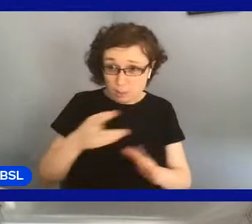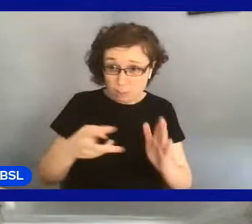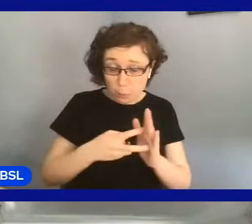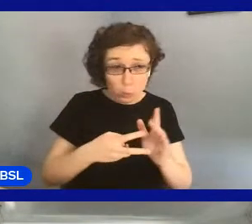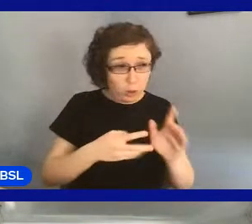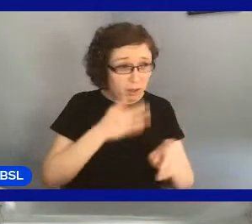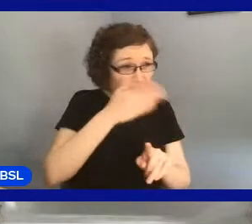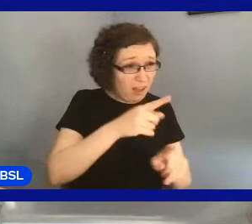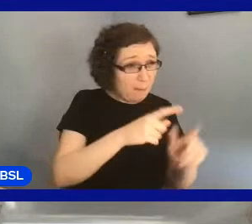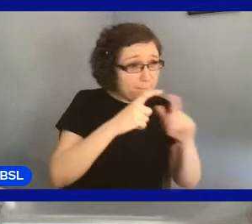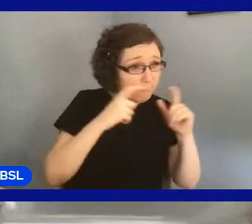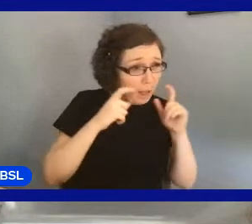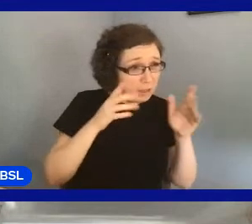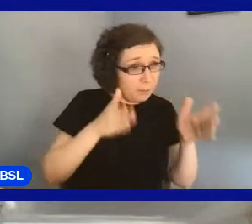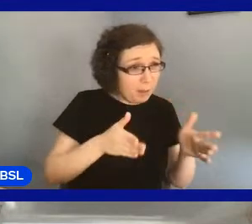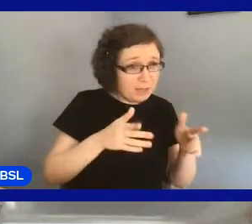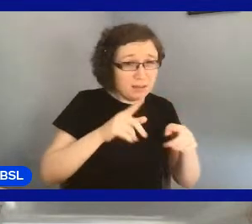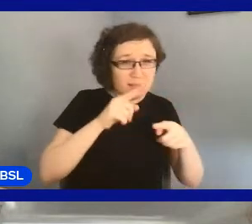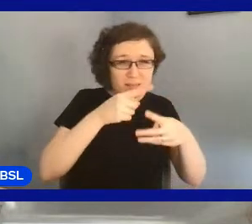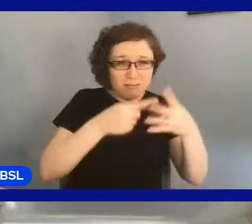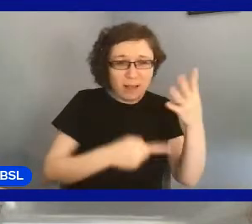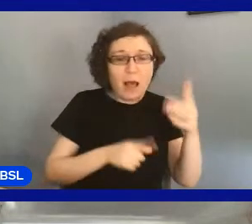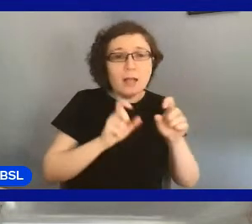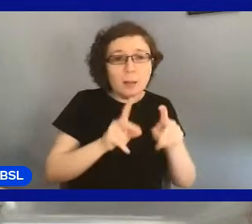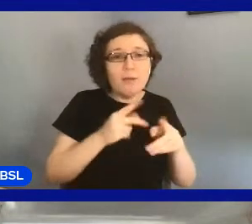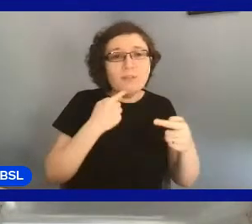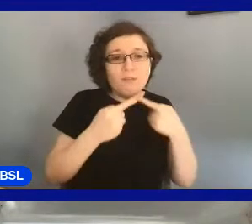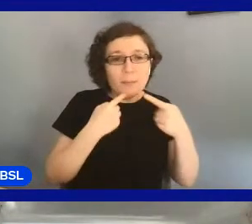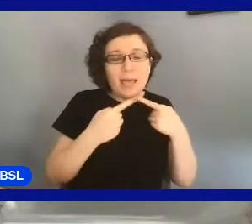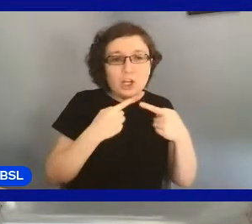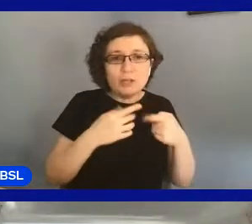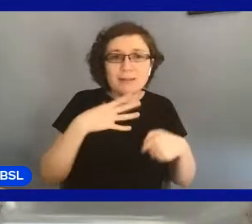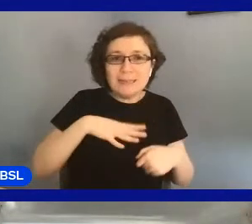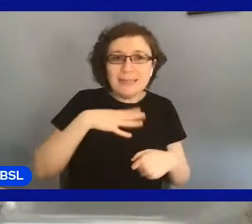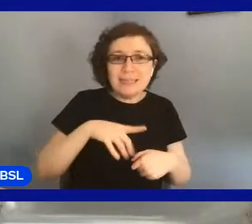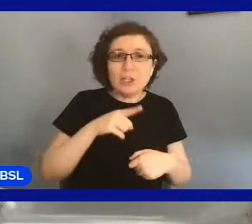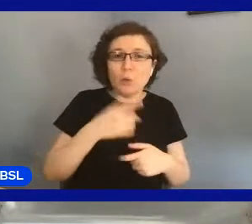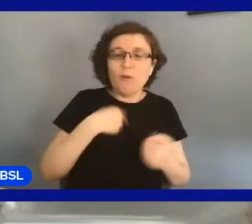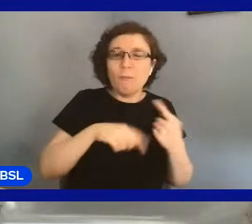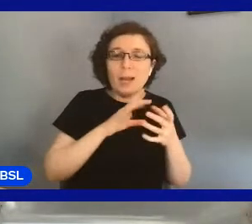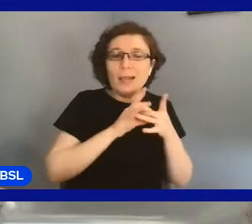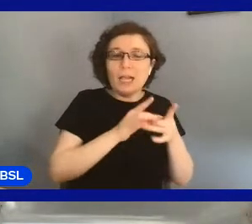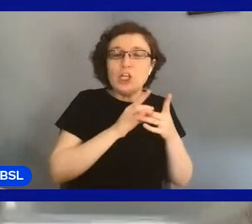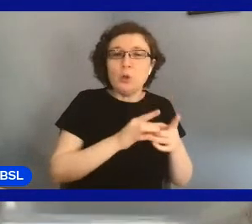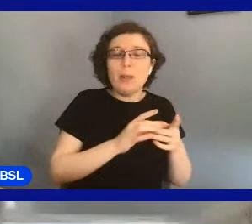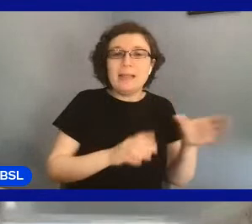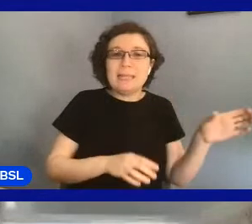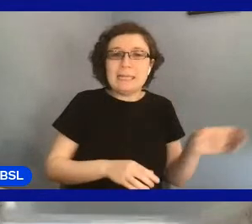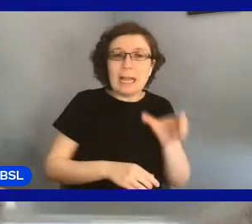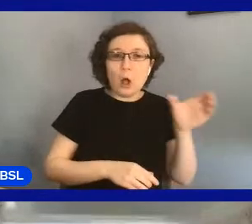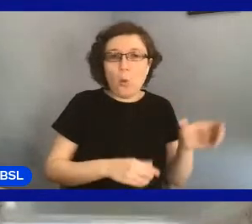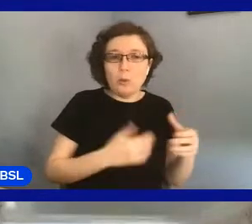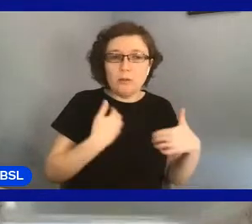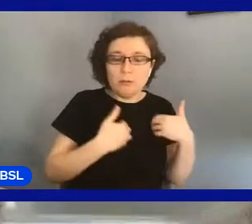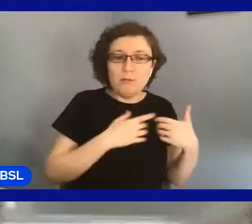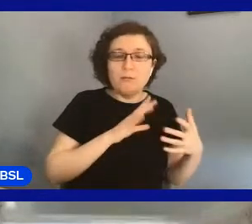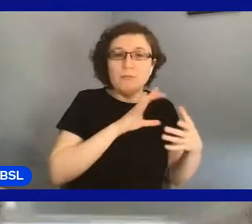can I go, do any to pre-book this, do any to wear a mask, so that got us thinking and we have